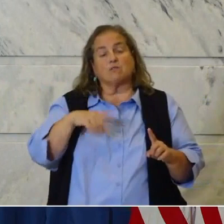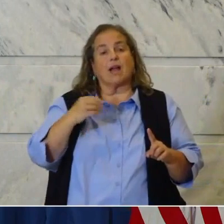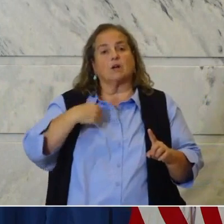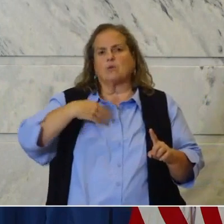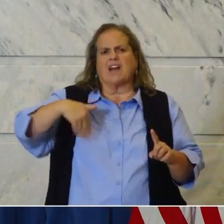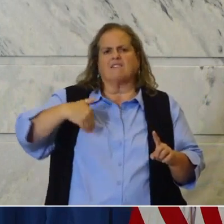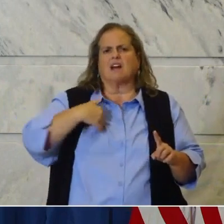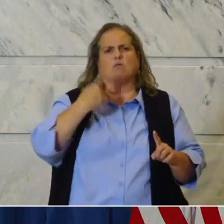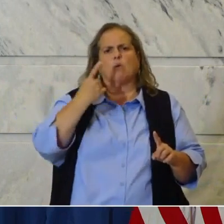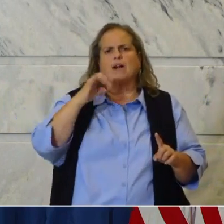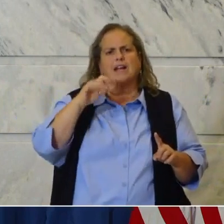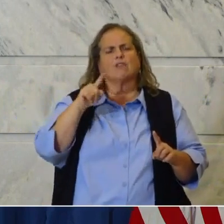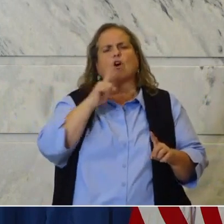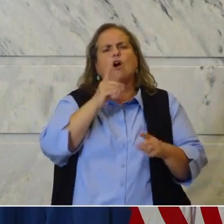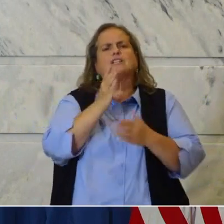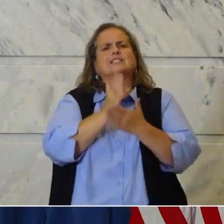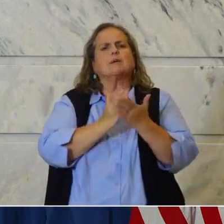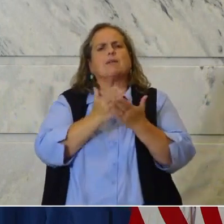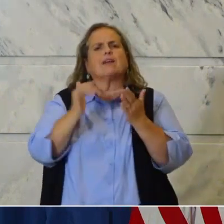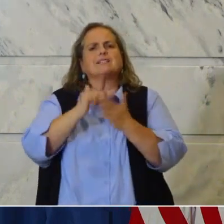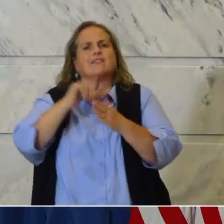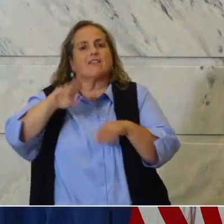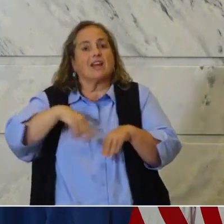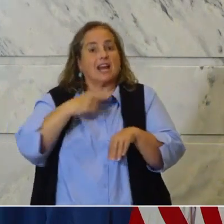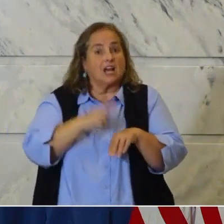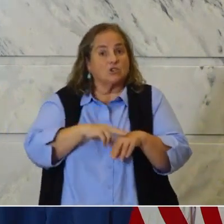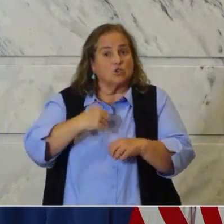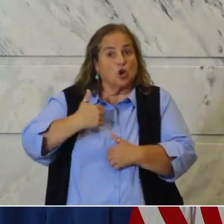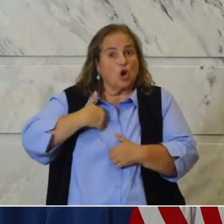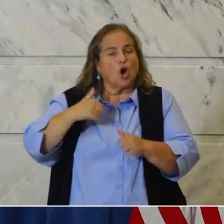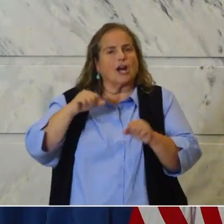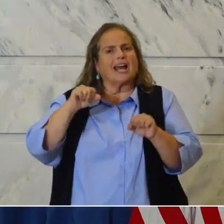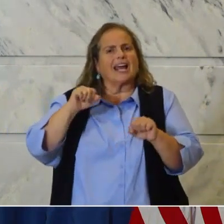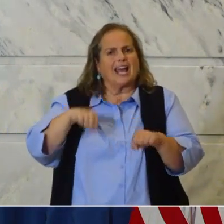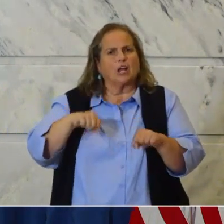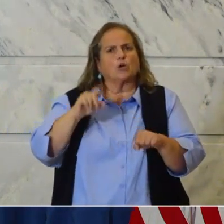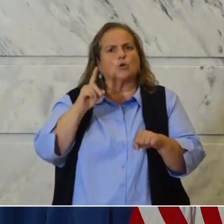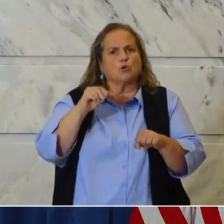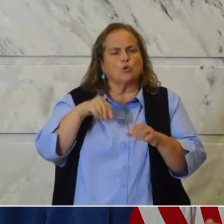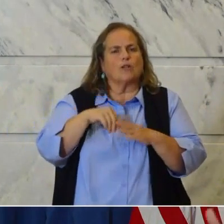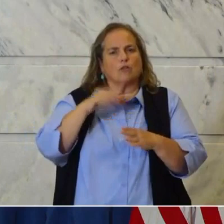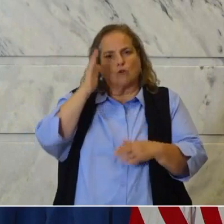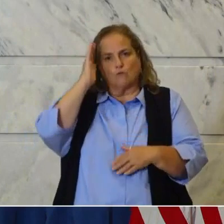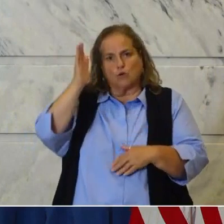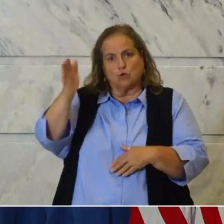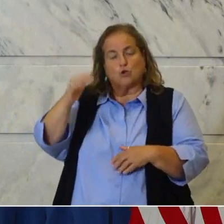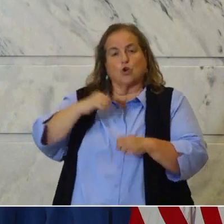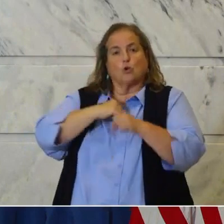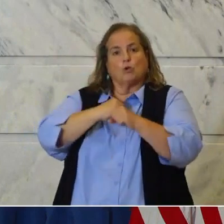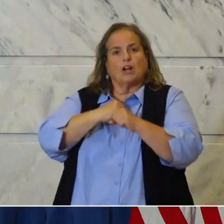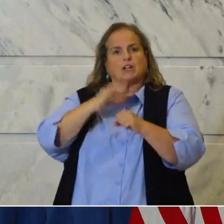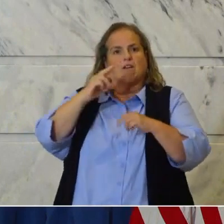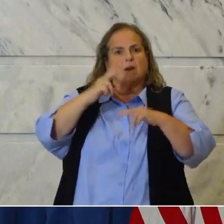there are certain things that the National Guard can can do in the future protection of certain buildings that are out there